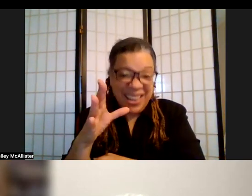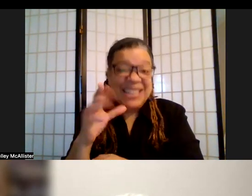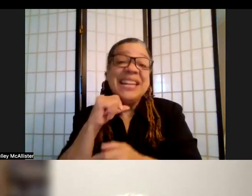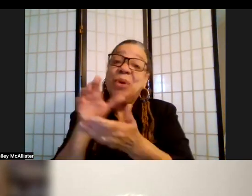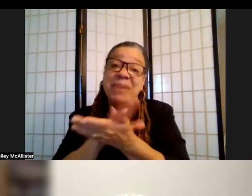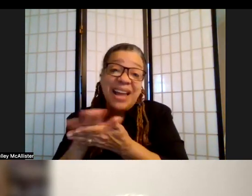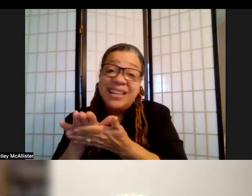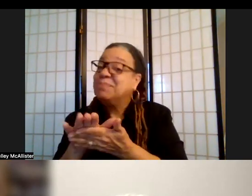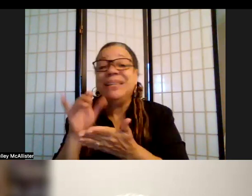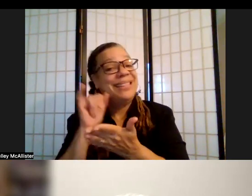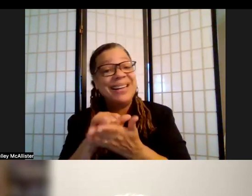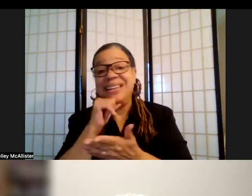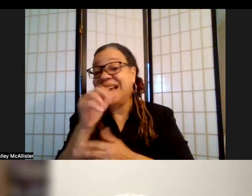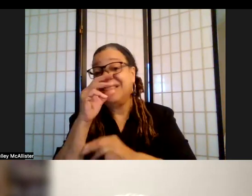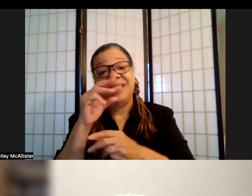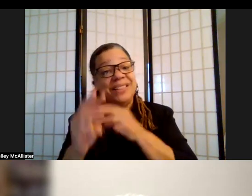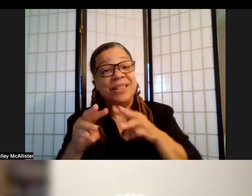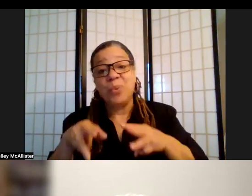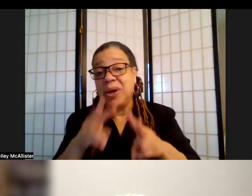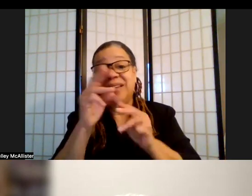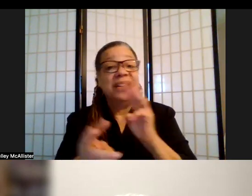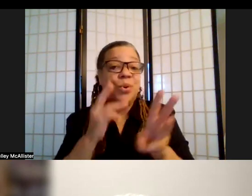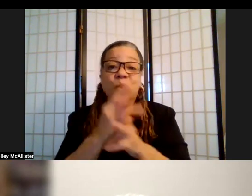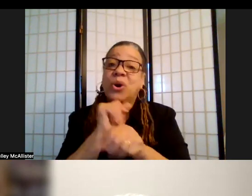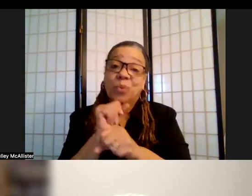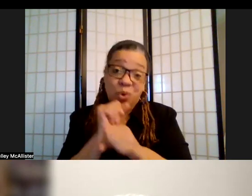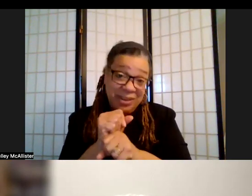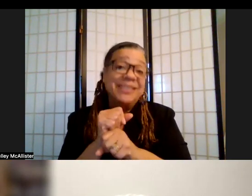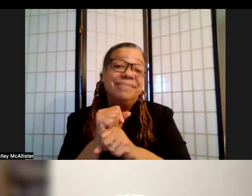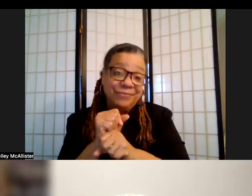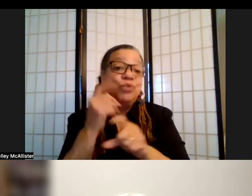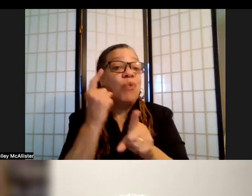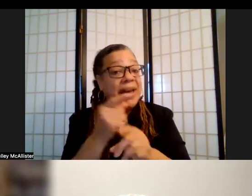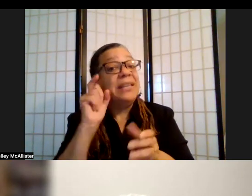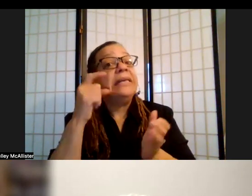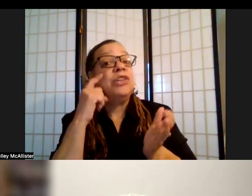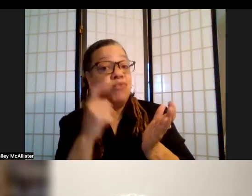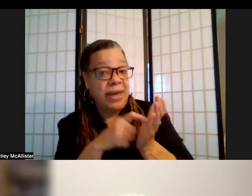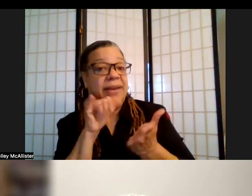But that's not the way the world works. Absolutely. And I think that's, that's very important to recognize, because uh,